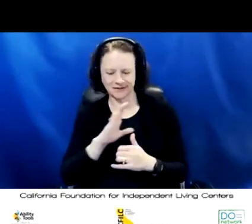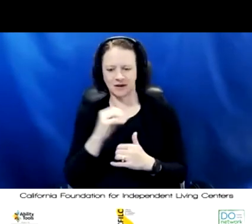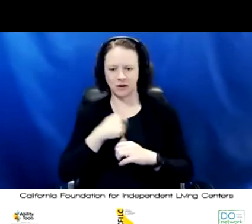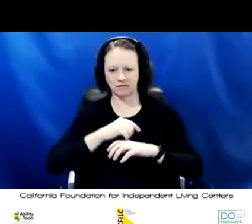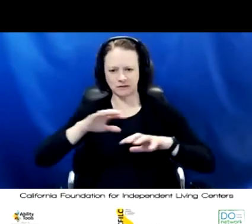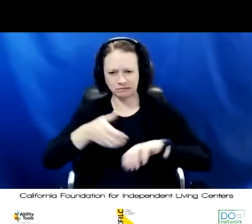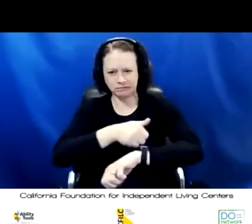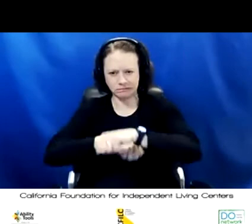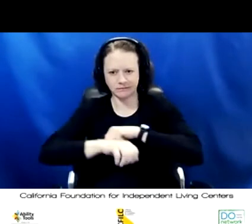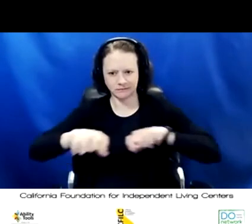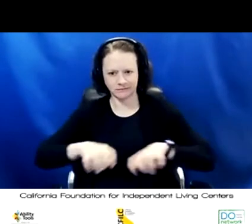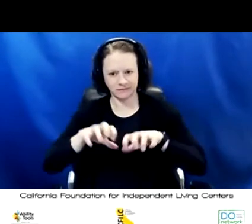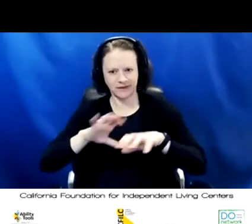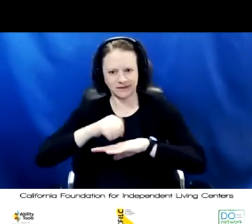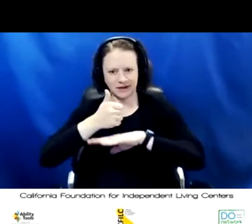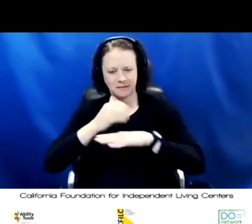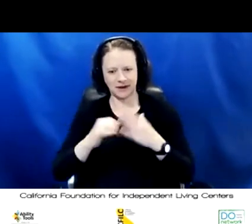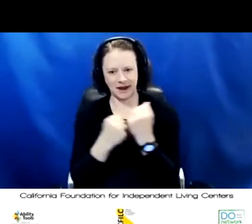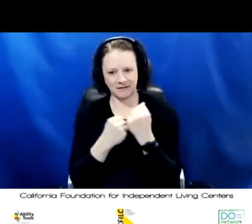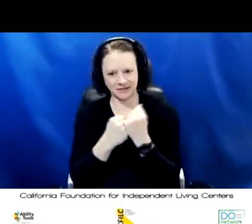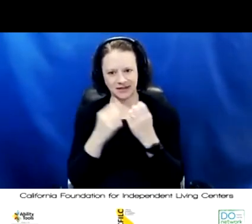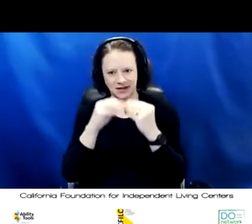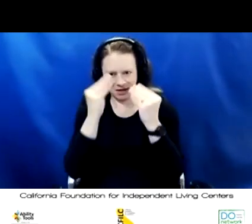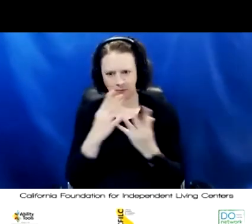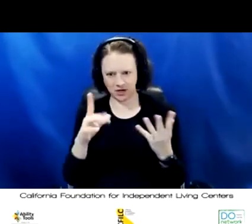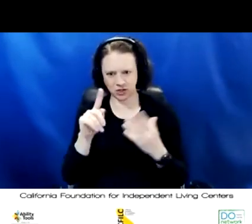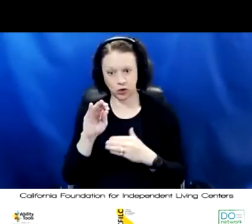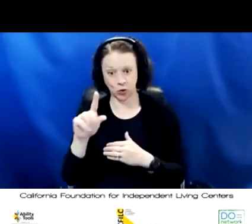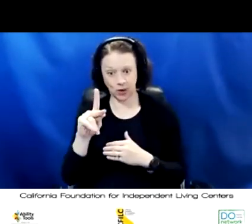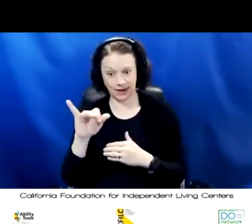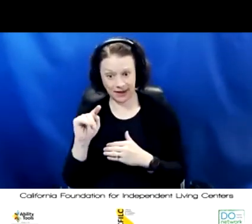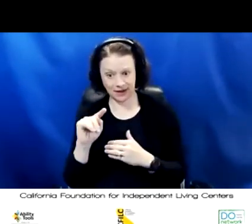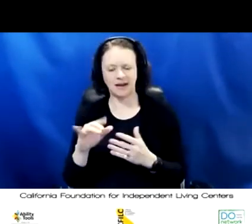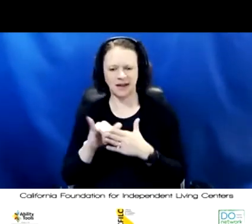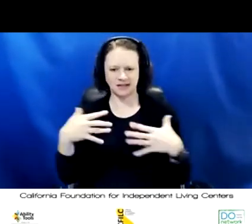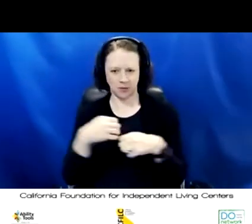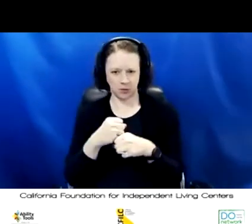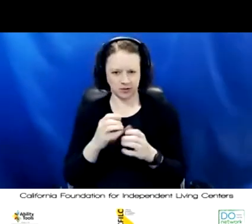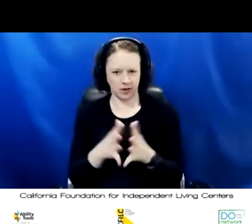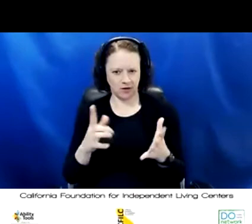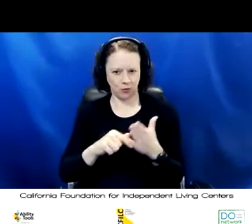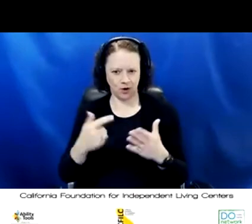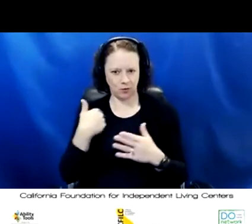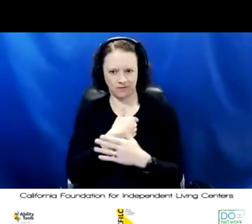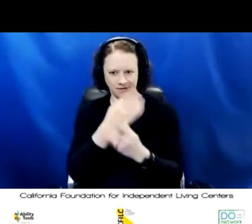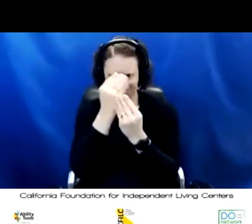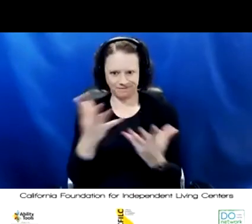a advocacy and information tool kit summarizing a lot of what you've heard. The one thing that I would really caution everyone